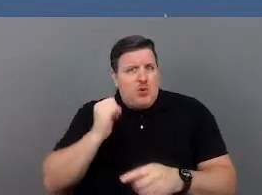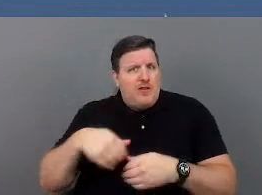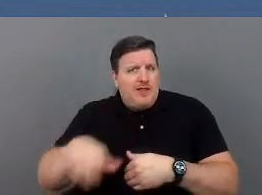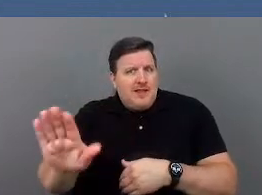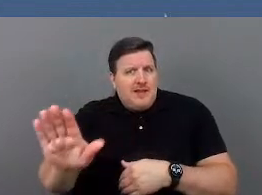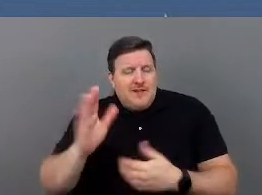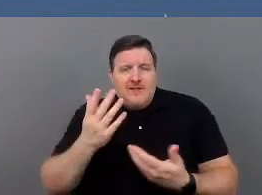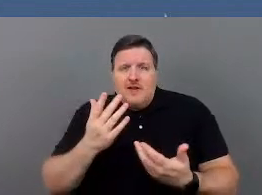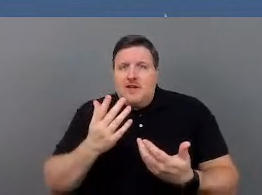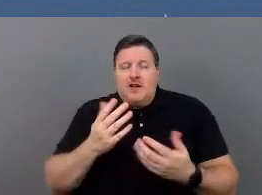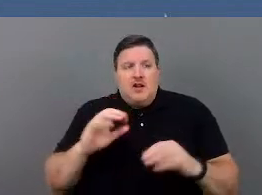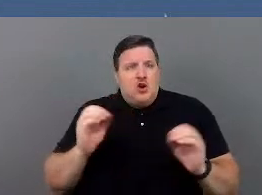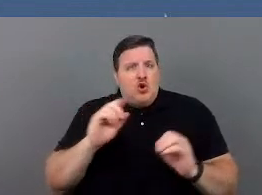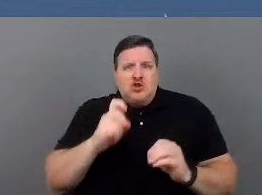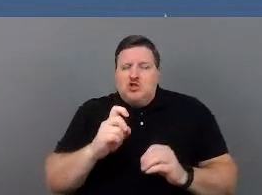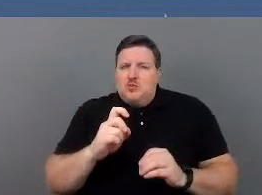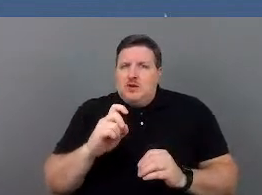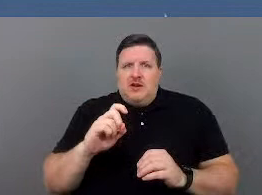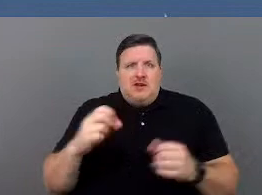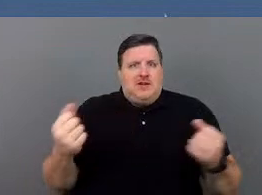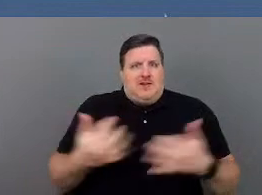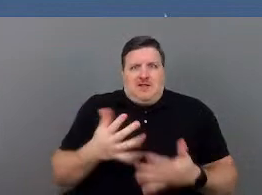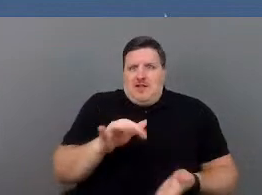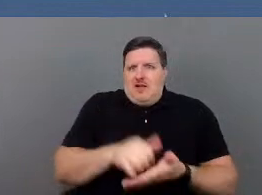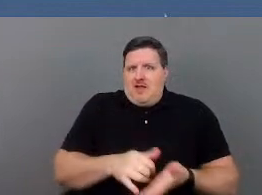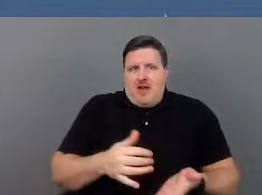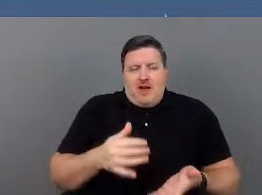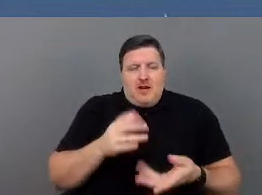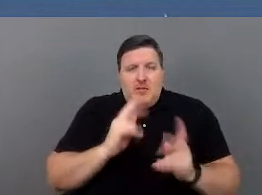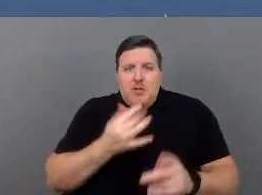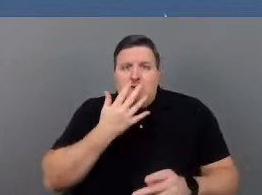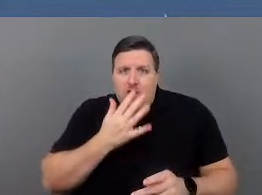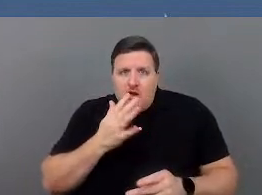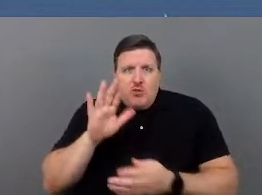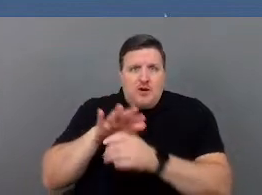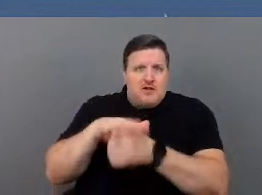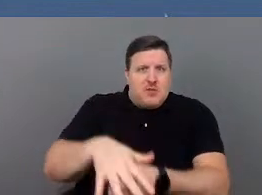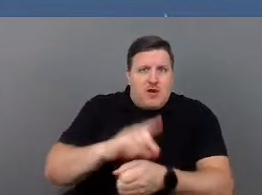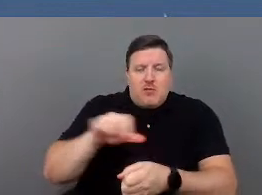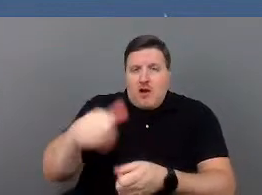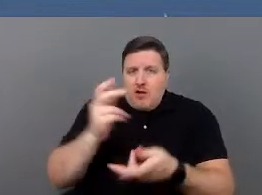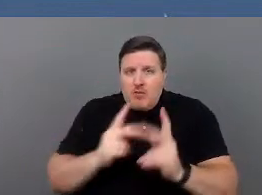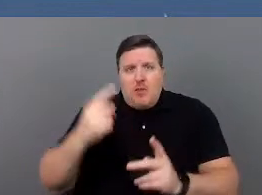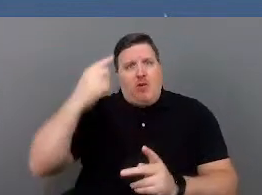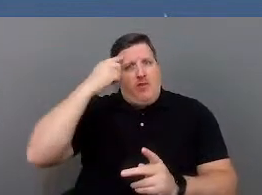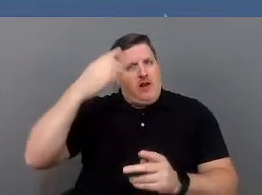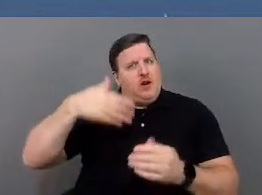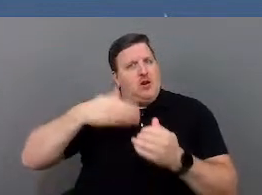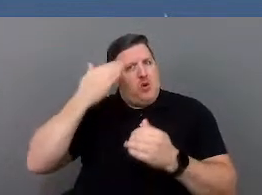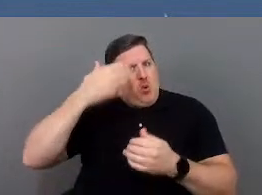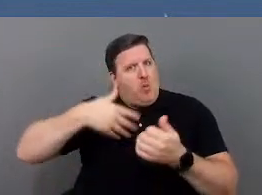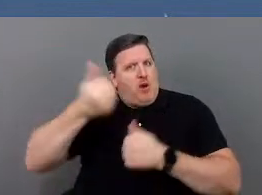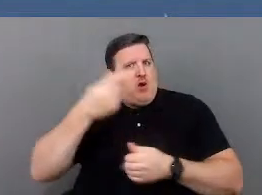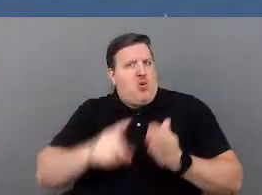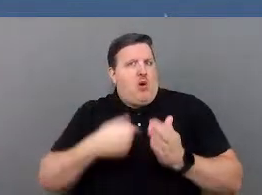SO I ENCOURAGE WE DON'T PASS THE $27 MILLION FOR THE POLICE. WE WANT BETTER QUALITY BUT WE DON'T WANT LESS. THANK YOU FOR YOUR TIME.